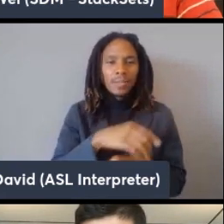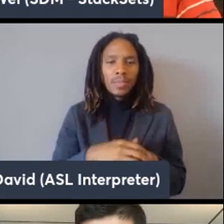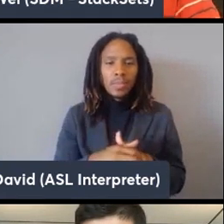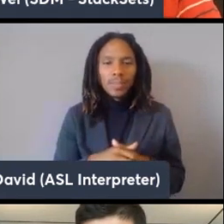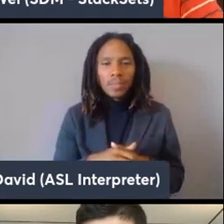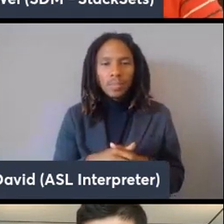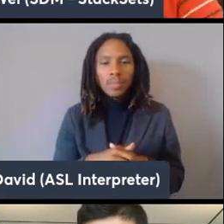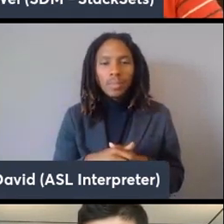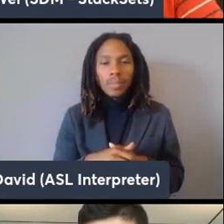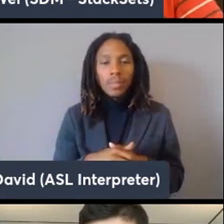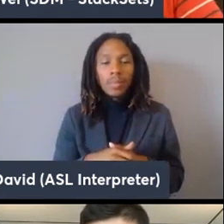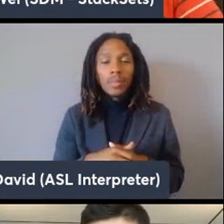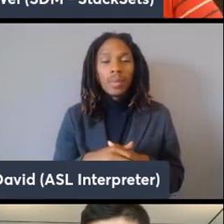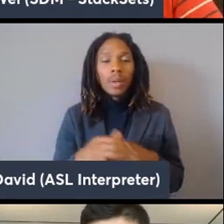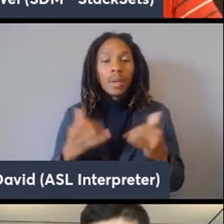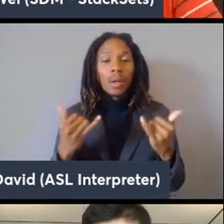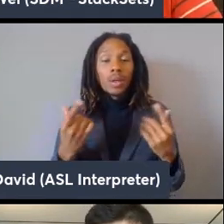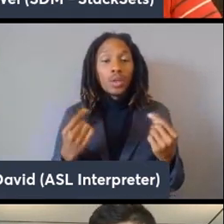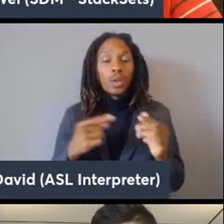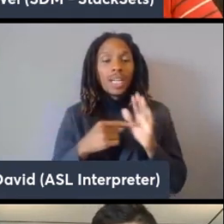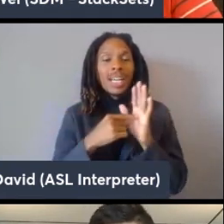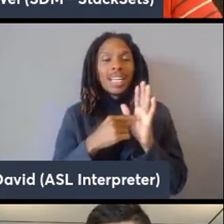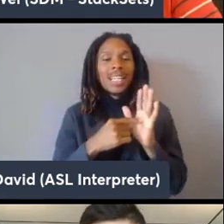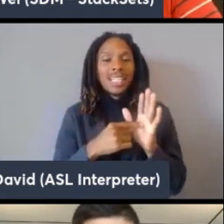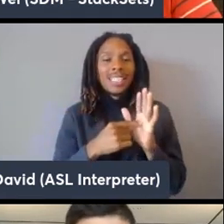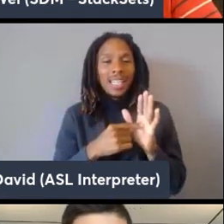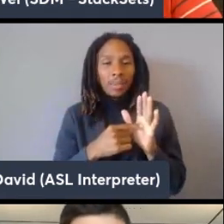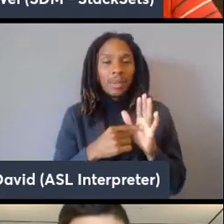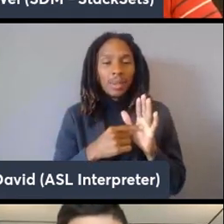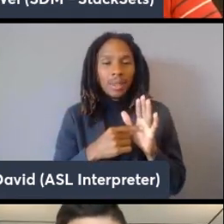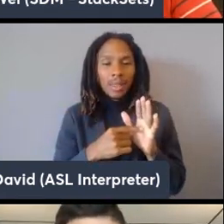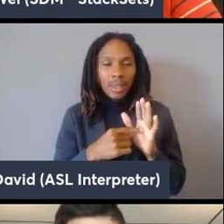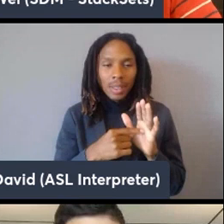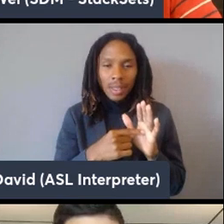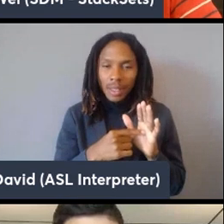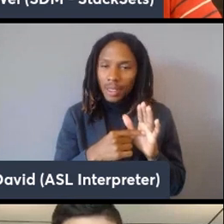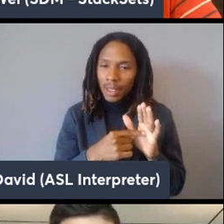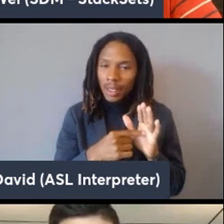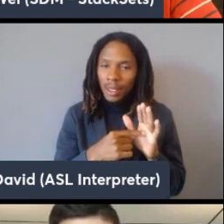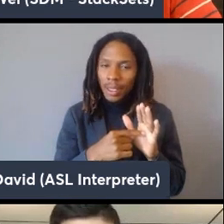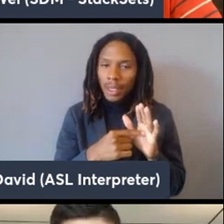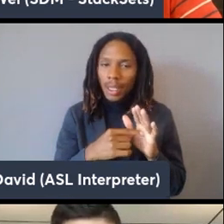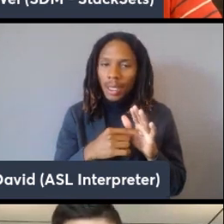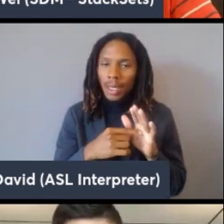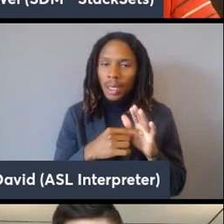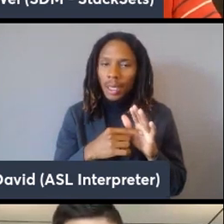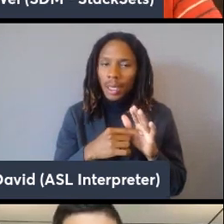So today, we're going to do a demo to create StackSets in the service manage model.